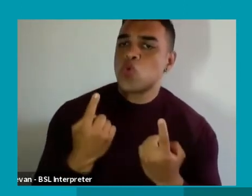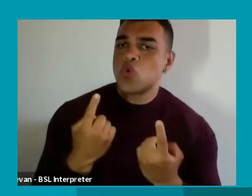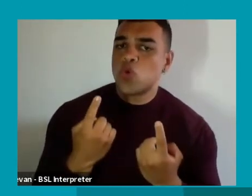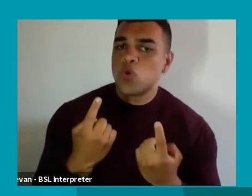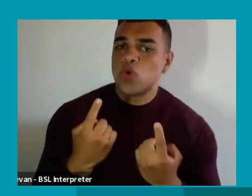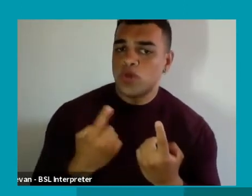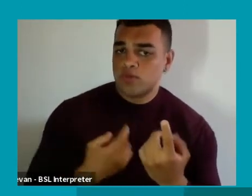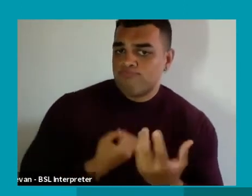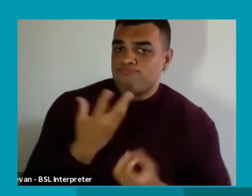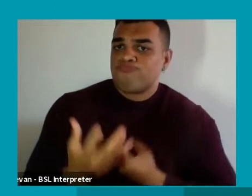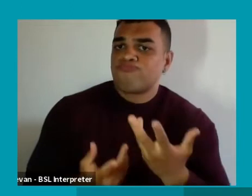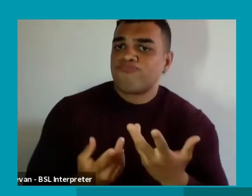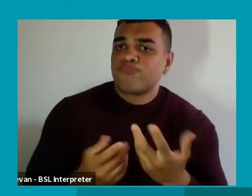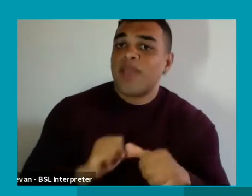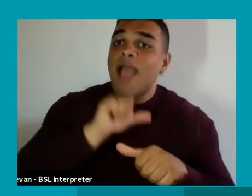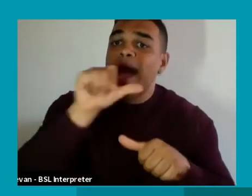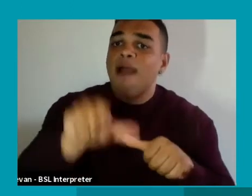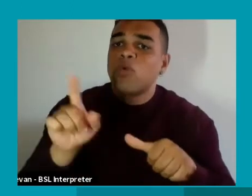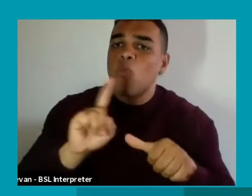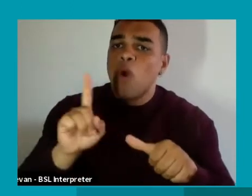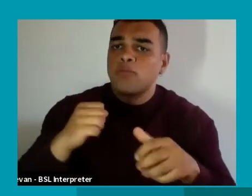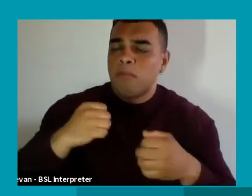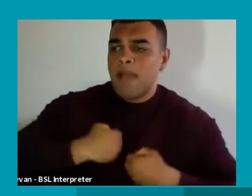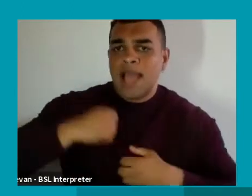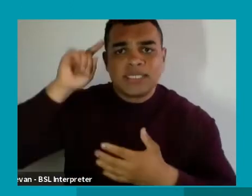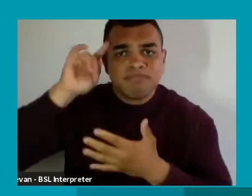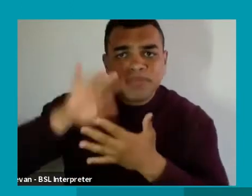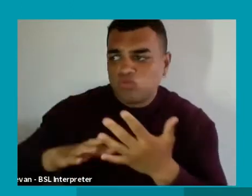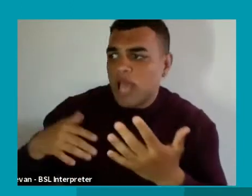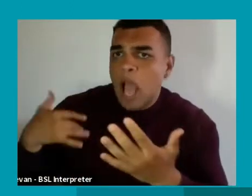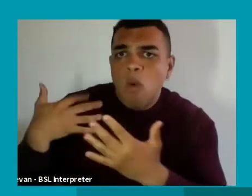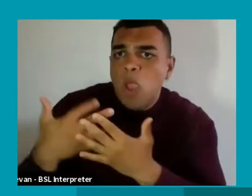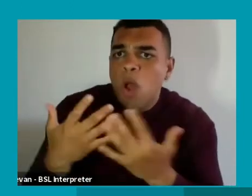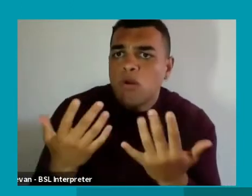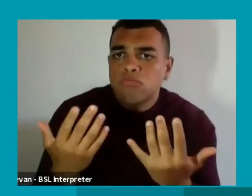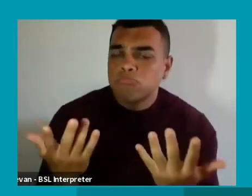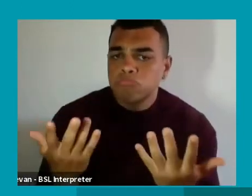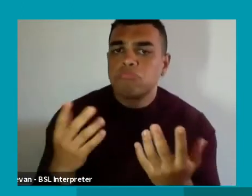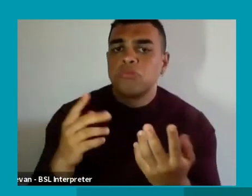of years of experience. And then what you want to do is you want to leave the recruiter